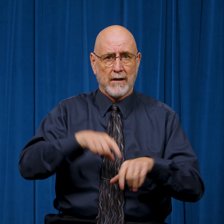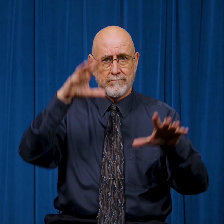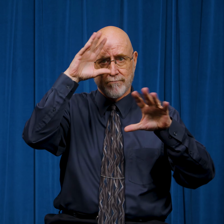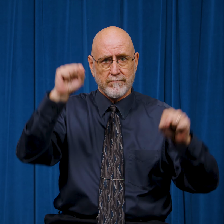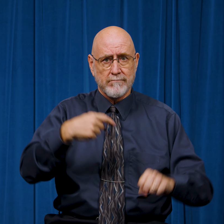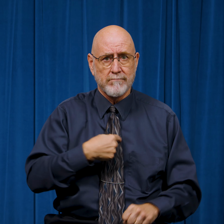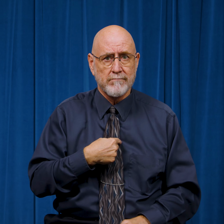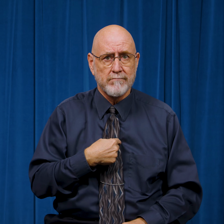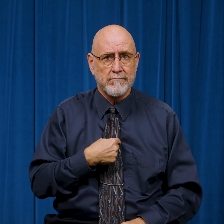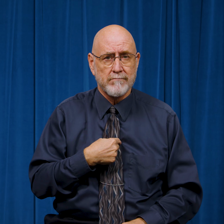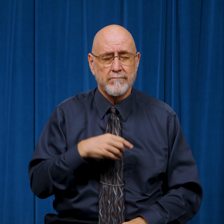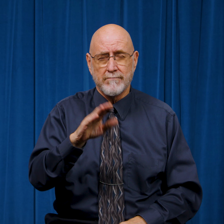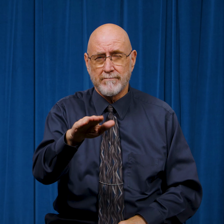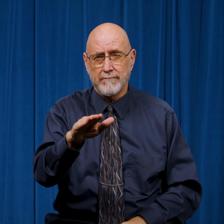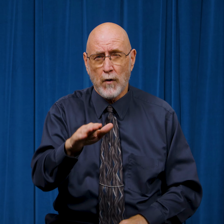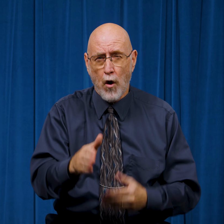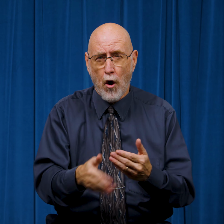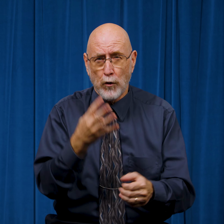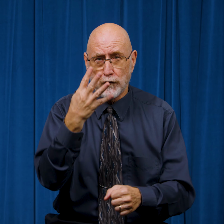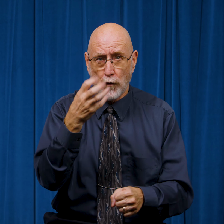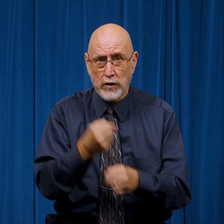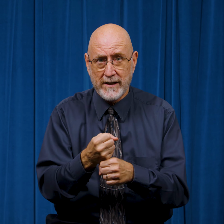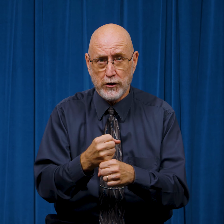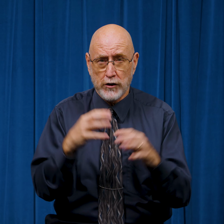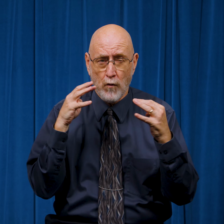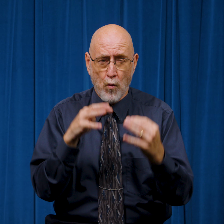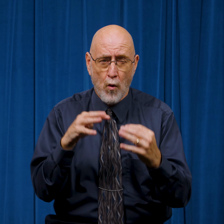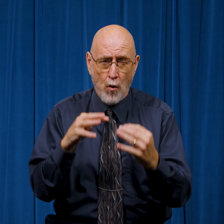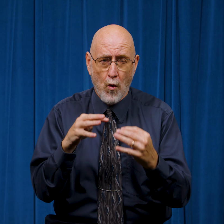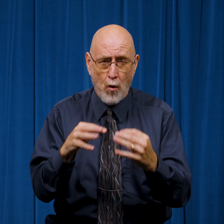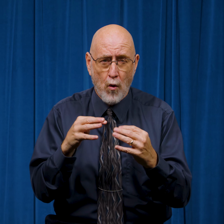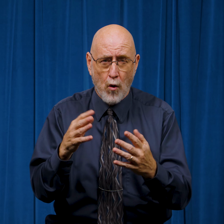Alright, with almost four years of war now behind Lincoln,